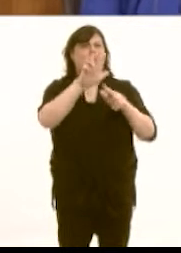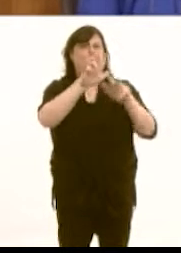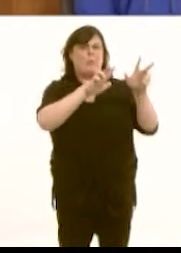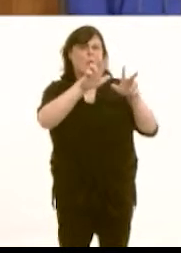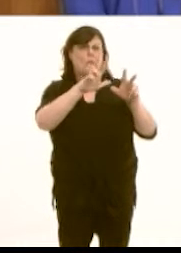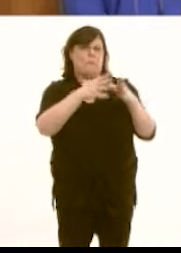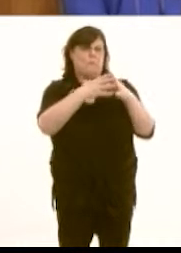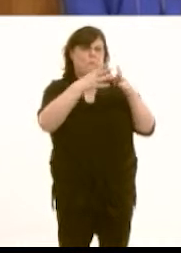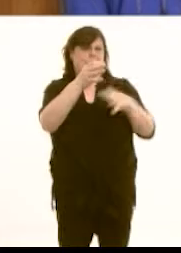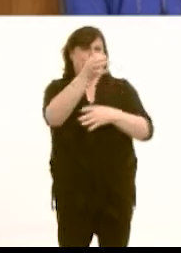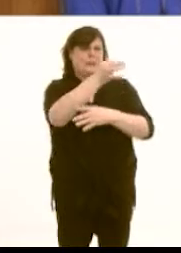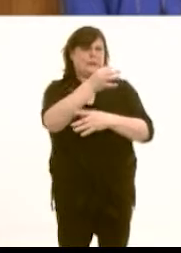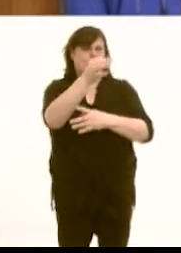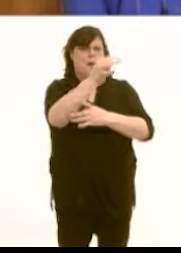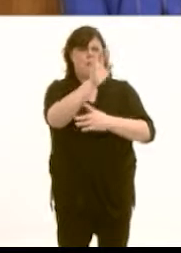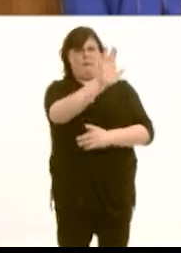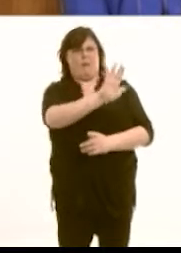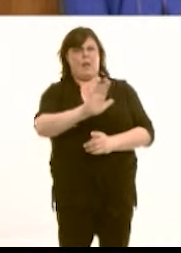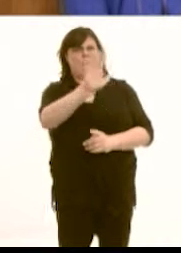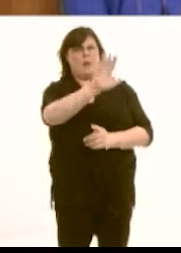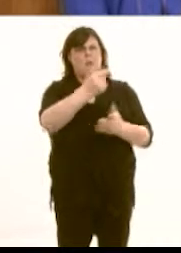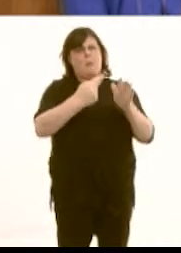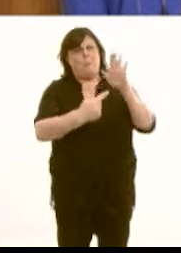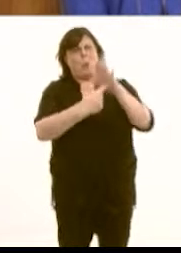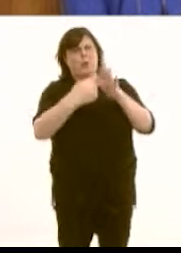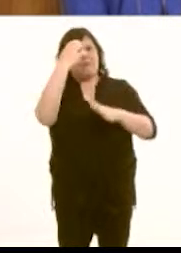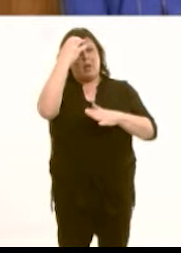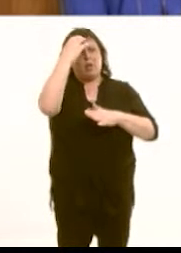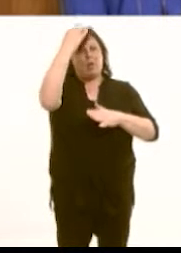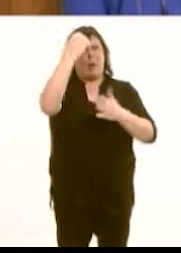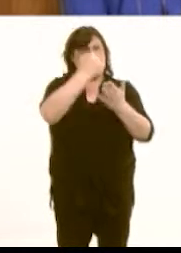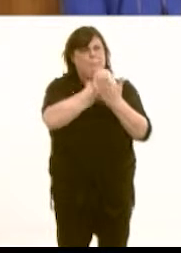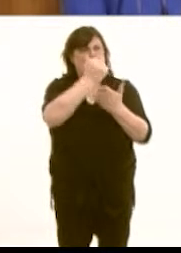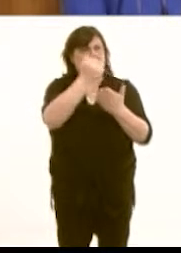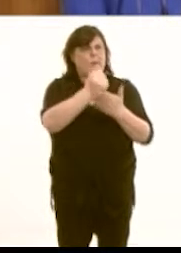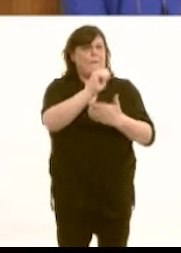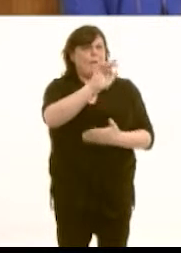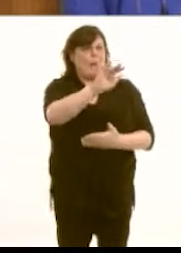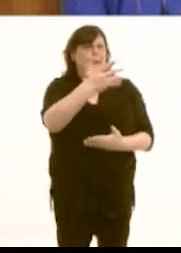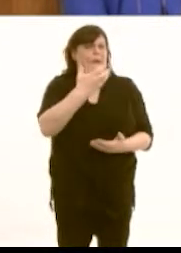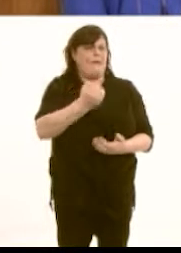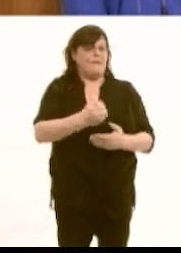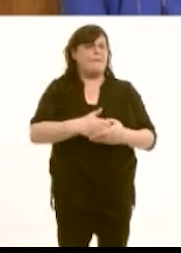Ac mae hiín bwysig bod y Swyddfa Bost yn dangos bod gwasanaethau i ardaloedd gwledig,